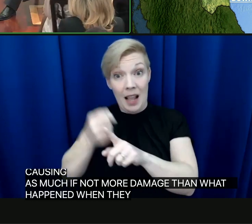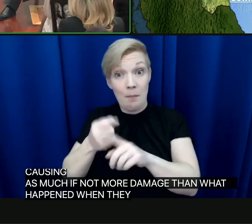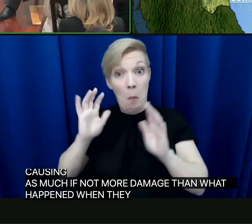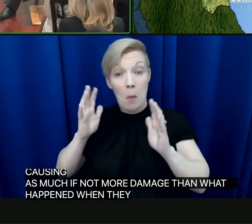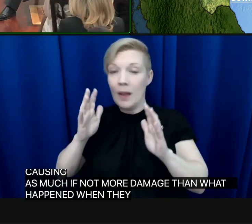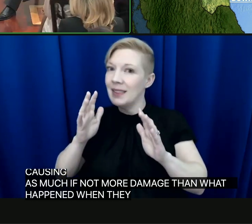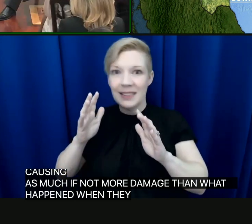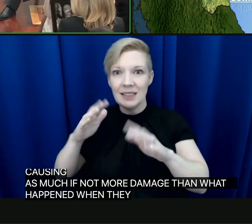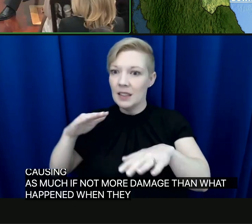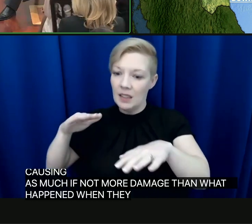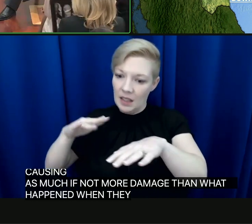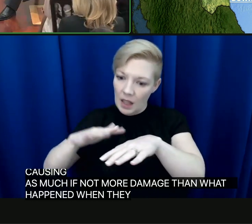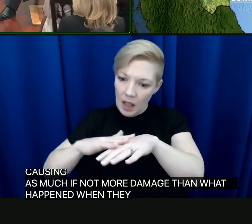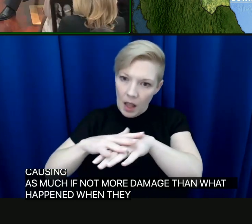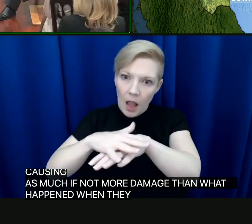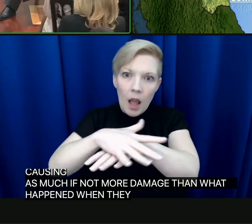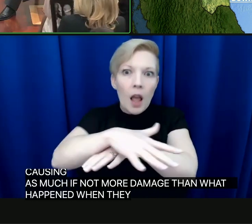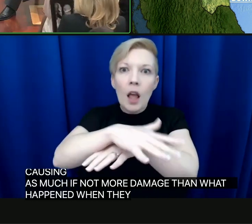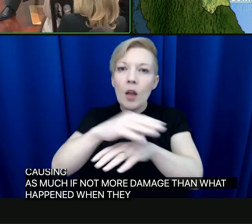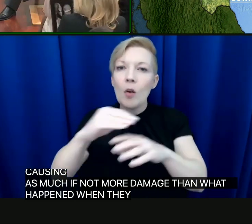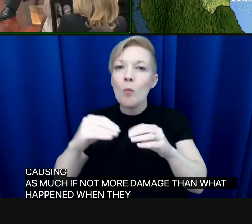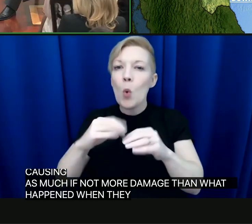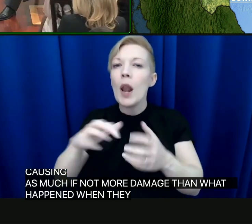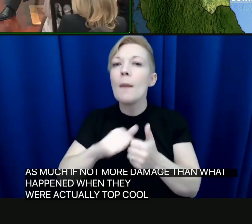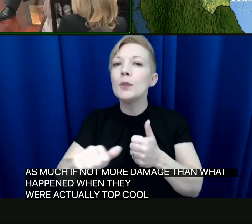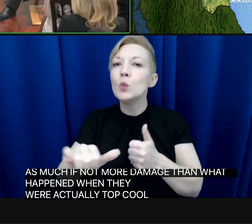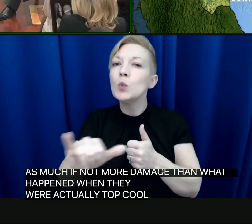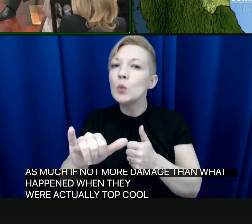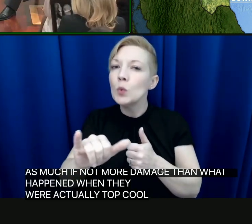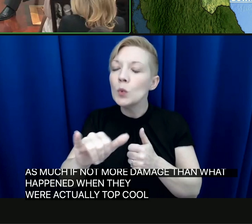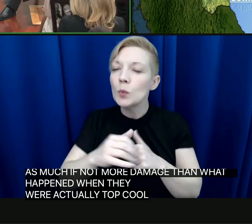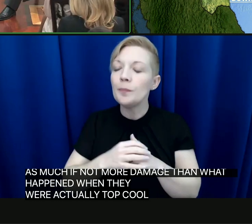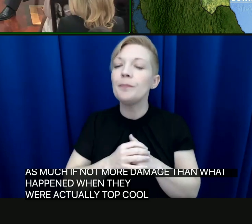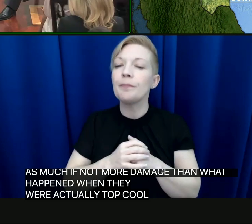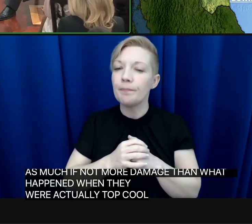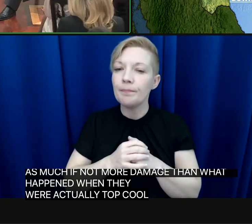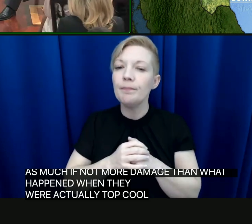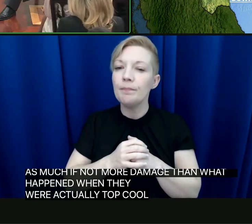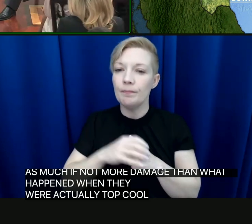So this is having a domino effect